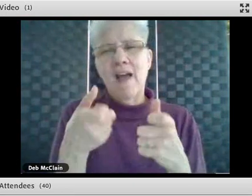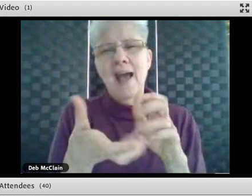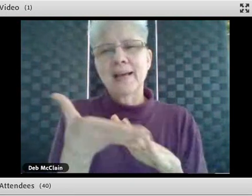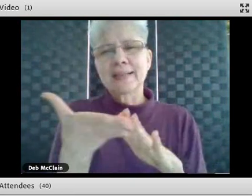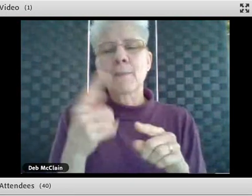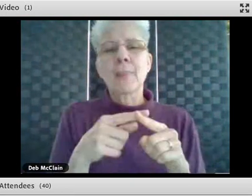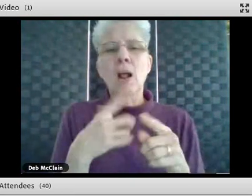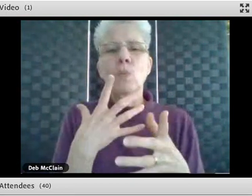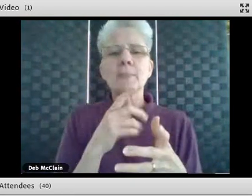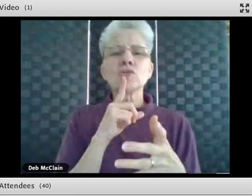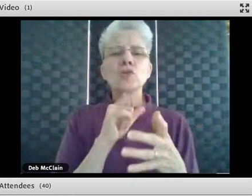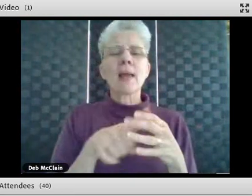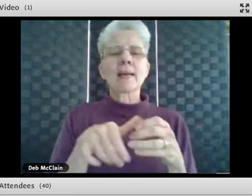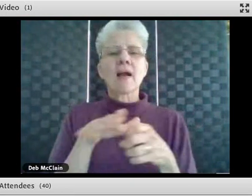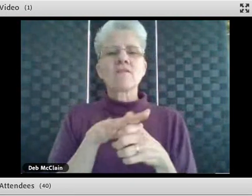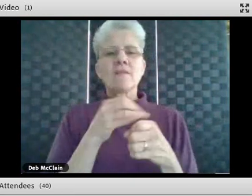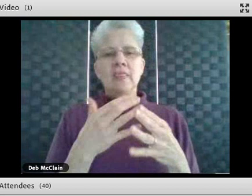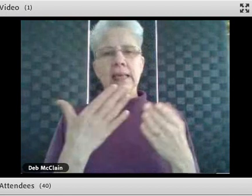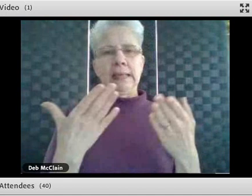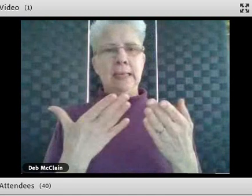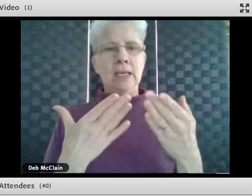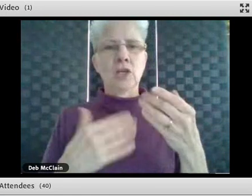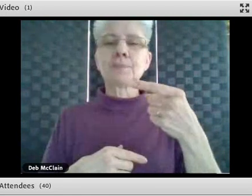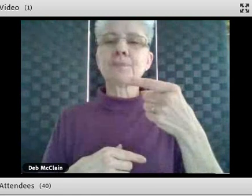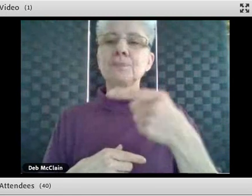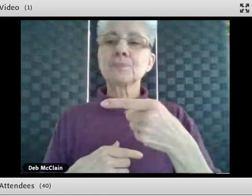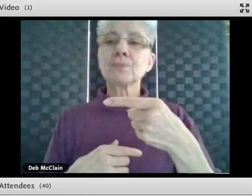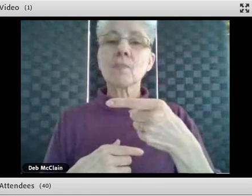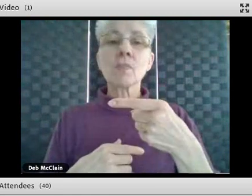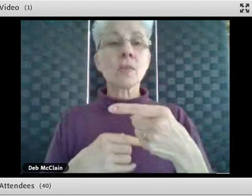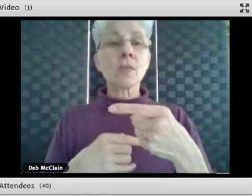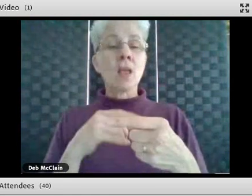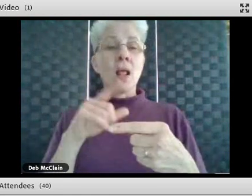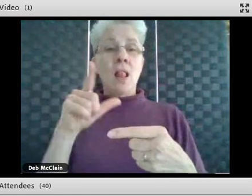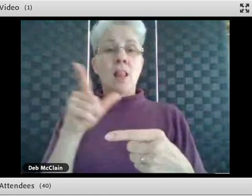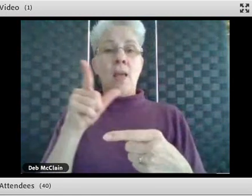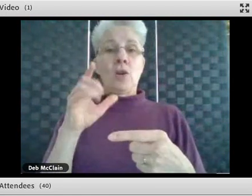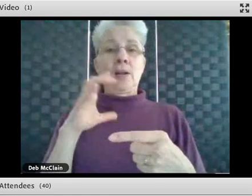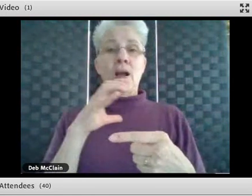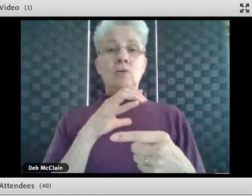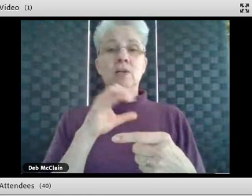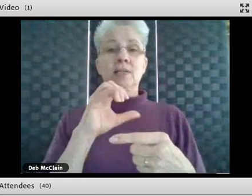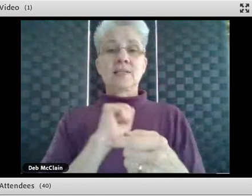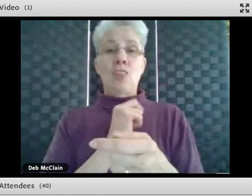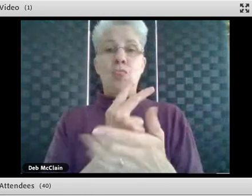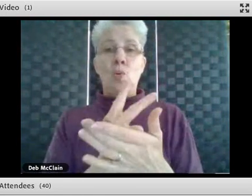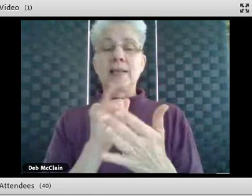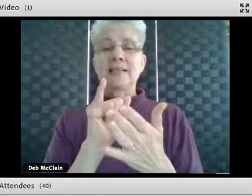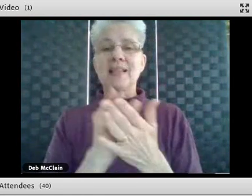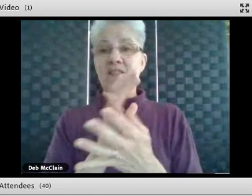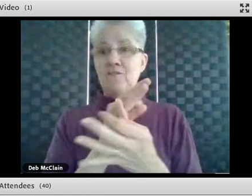but I want to make sure I cover everything here. Library of Congress Authorities is that free resource we can use